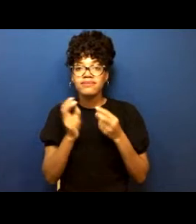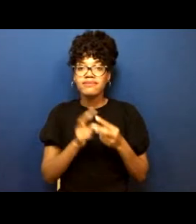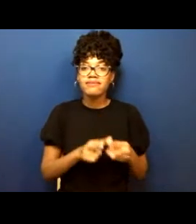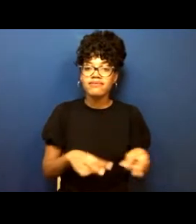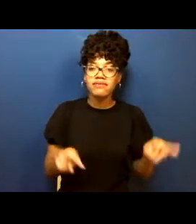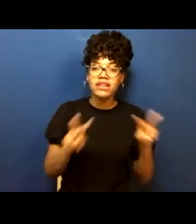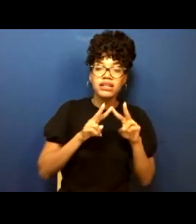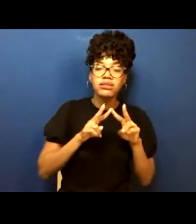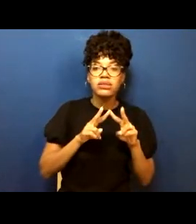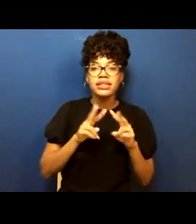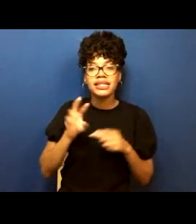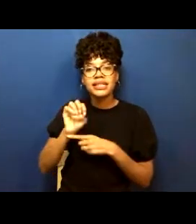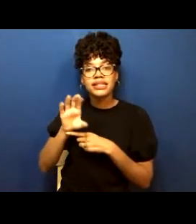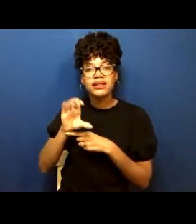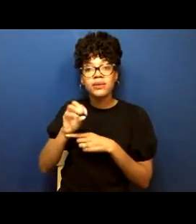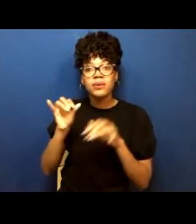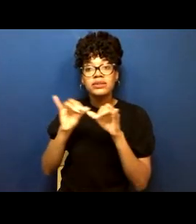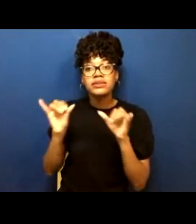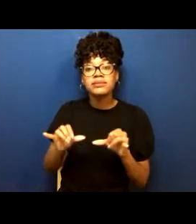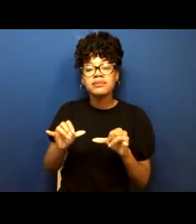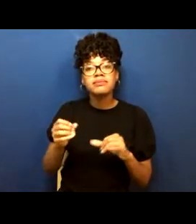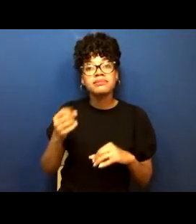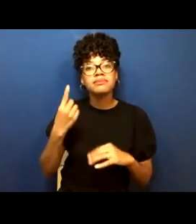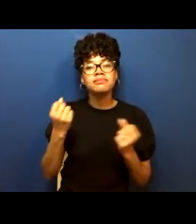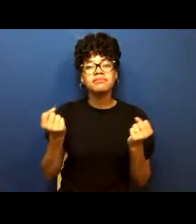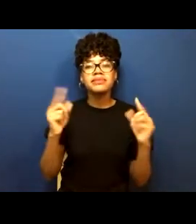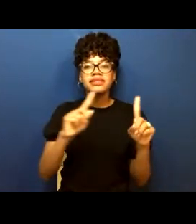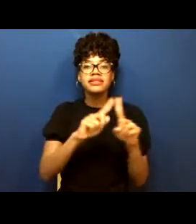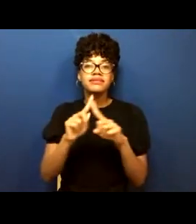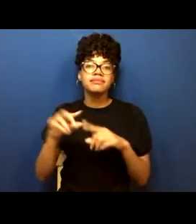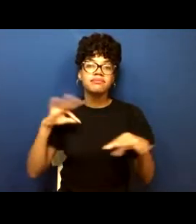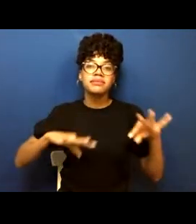And there are many benefits that it provides not only to the people in the Great Lakes region,